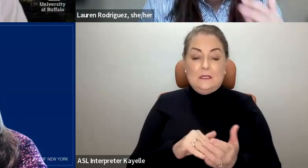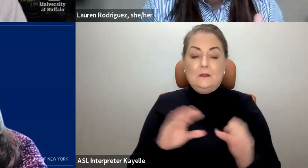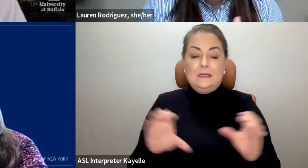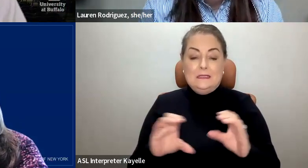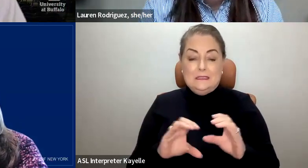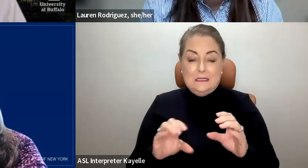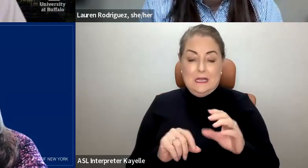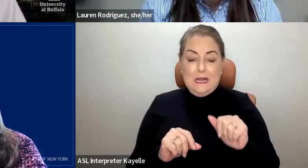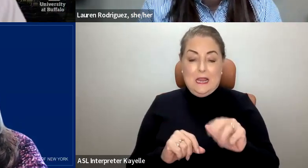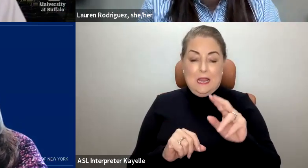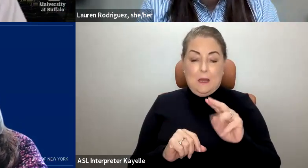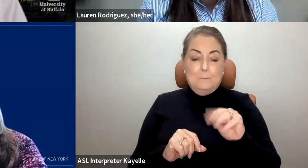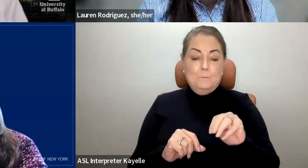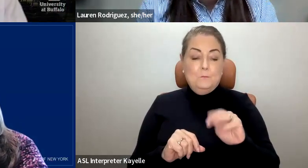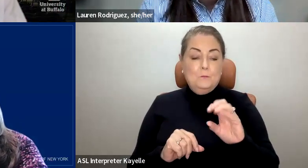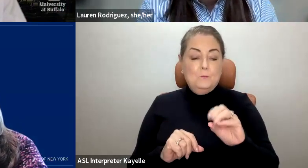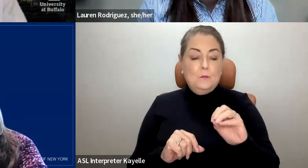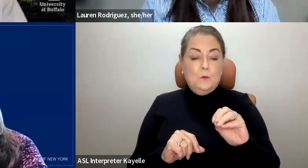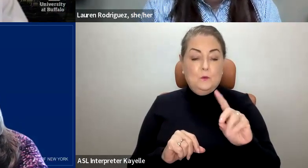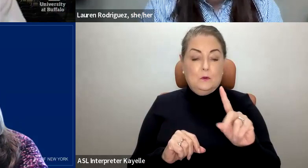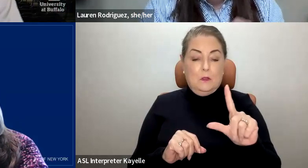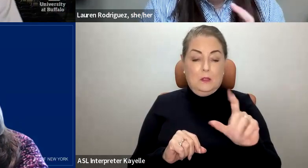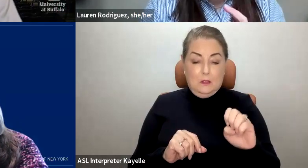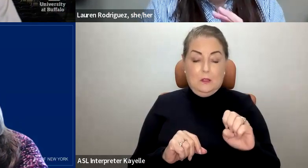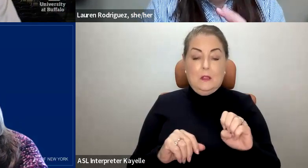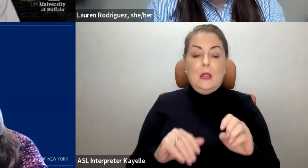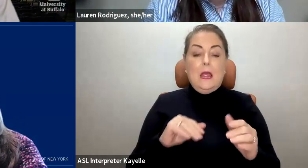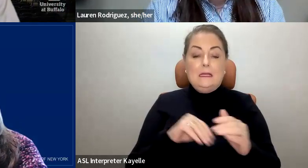accessibility audit to identify issues with our online winter